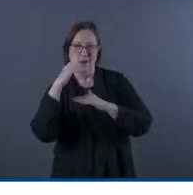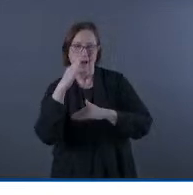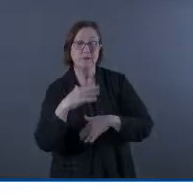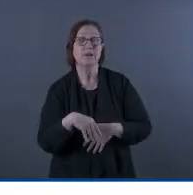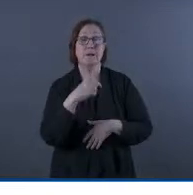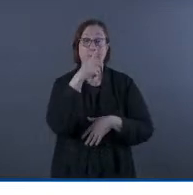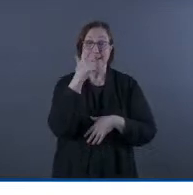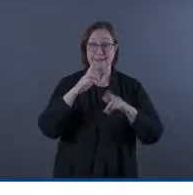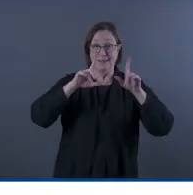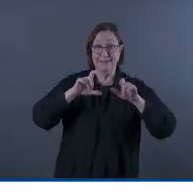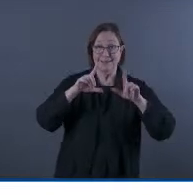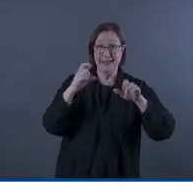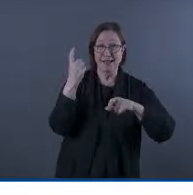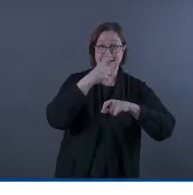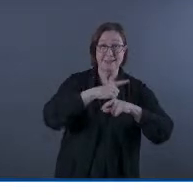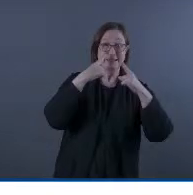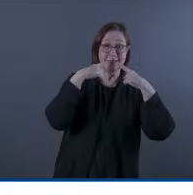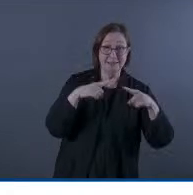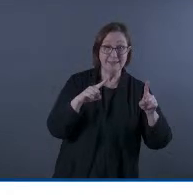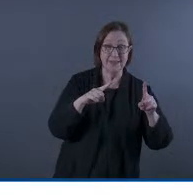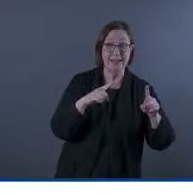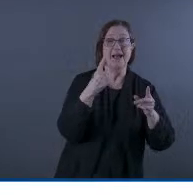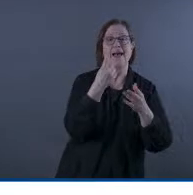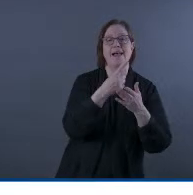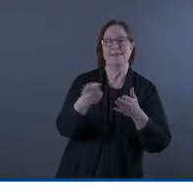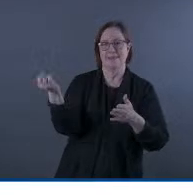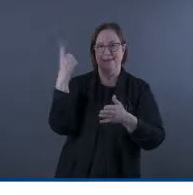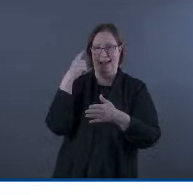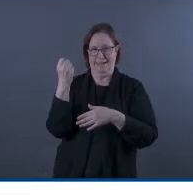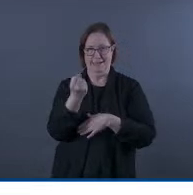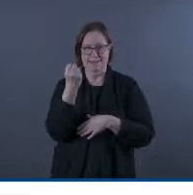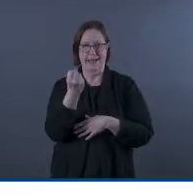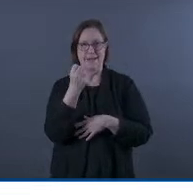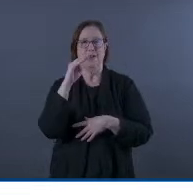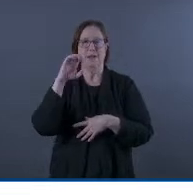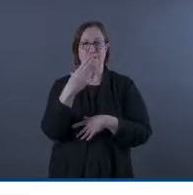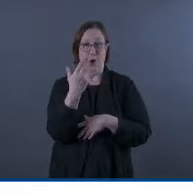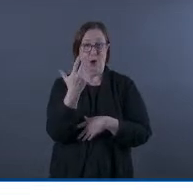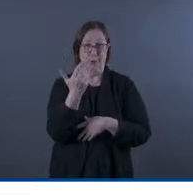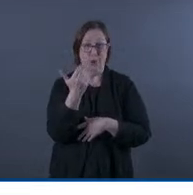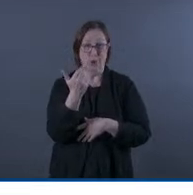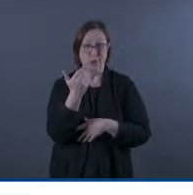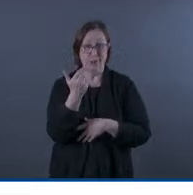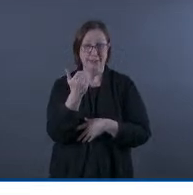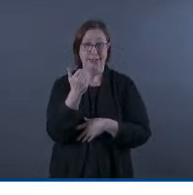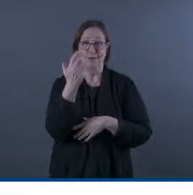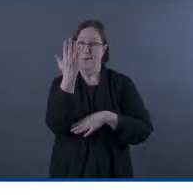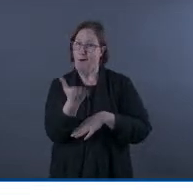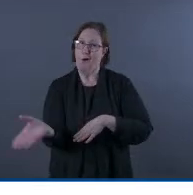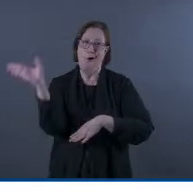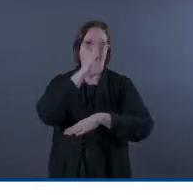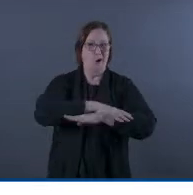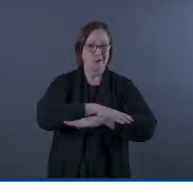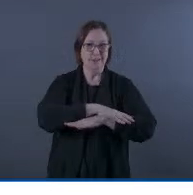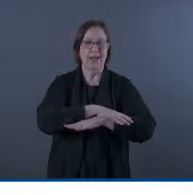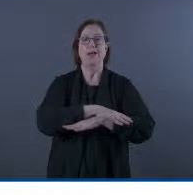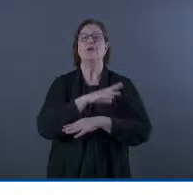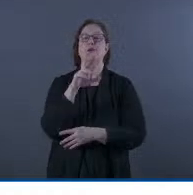we then had our official launch last Saturday, March 13th, where we vaccinated 391 of our Whatcom County friends,